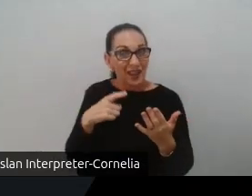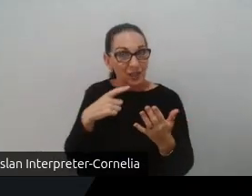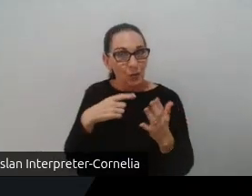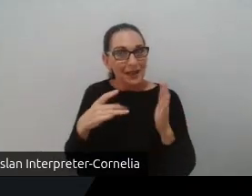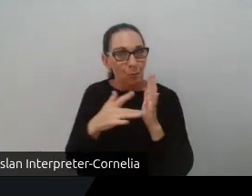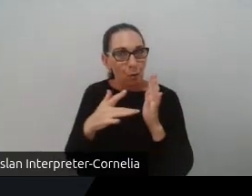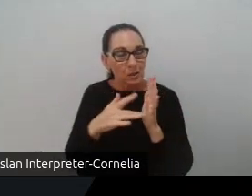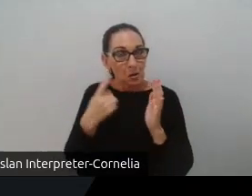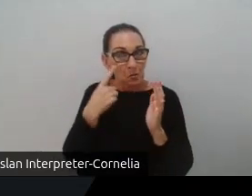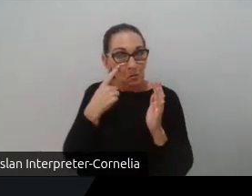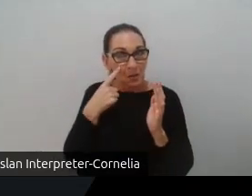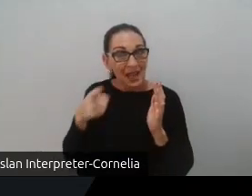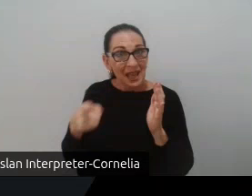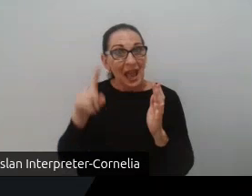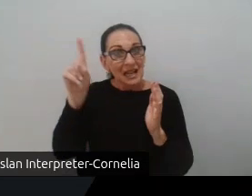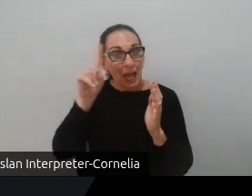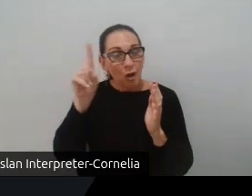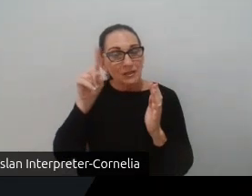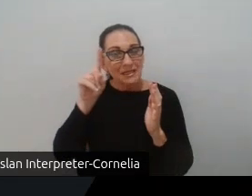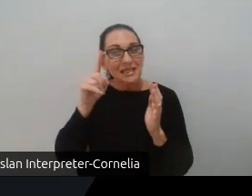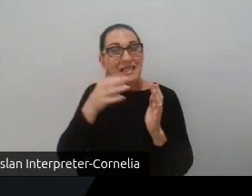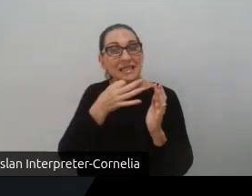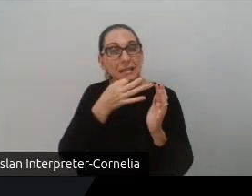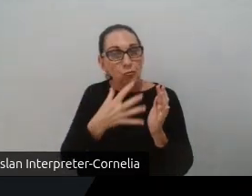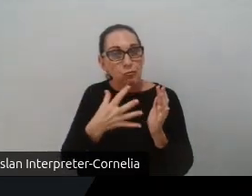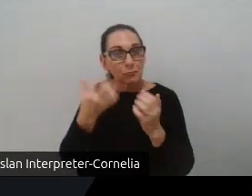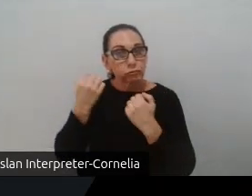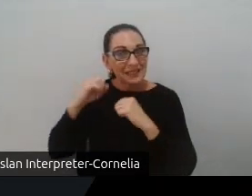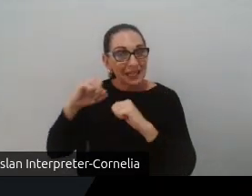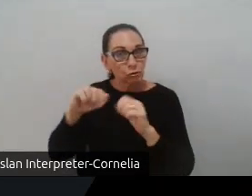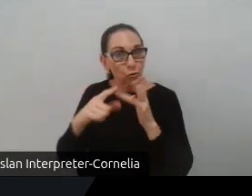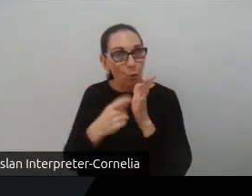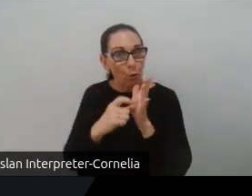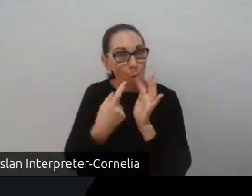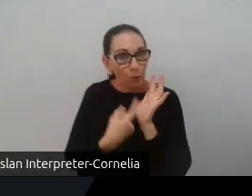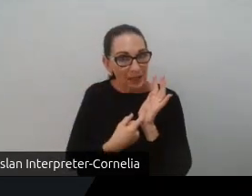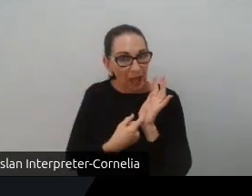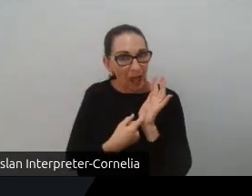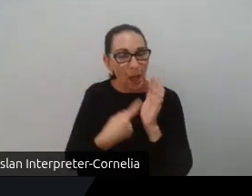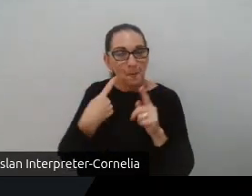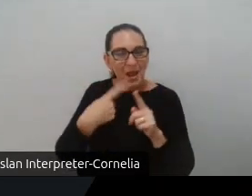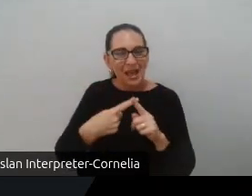temporary protection order or a protection order in place, when it was made, and where it was made.